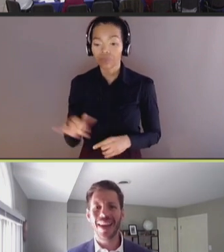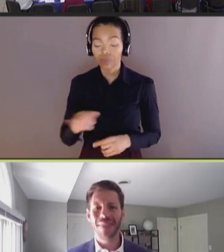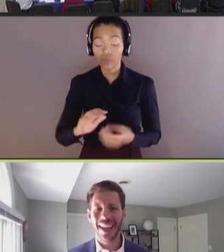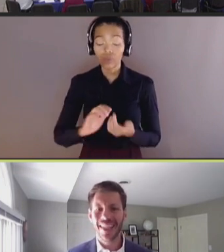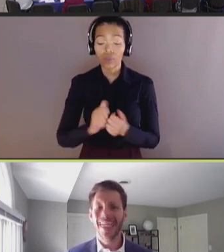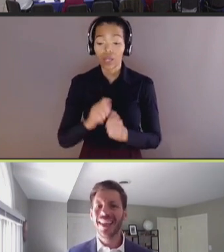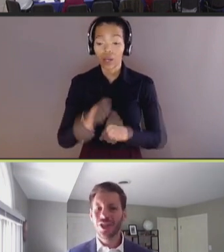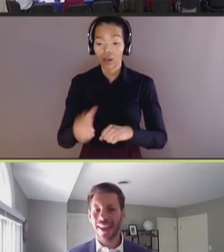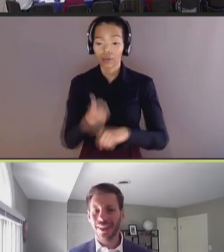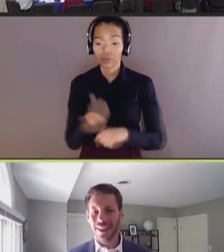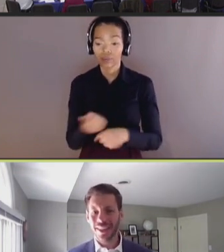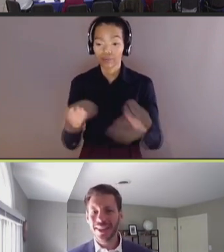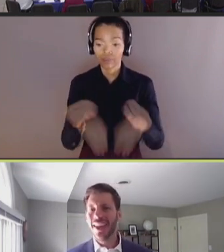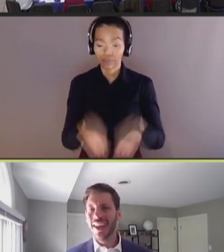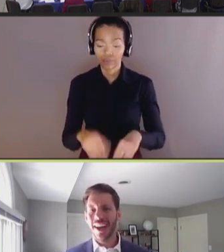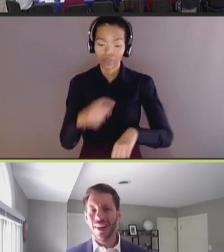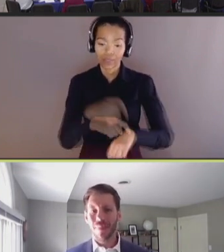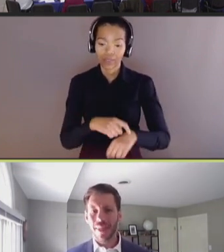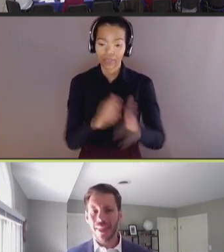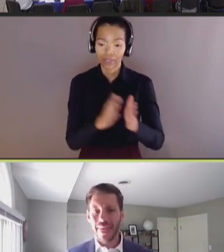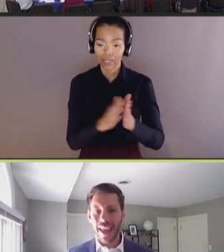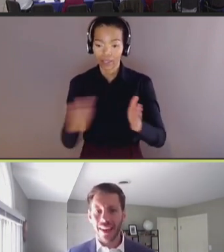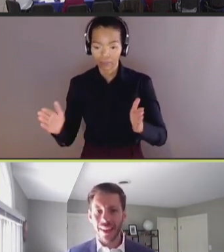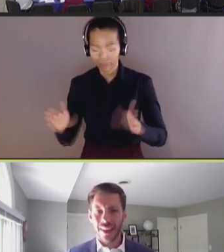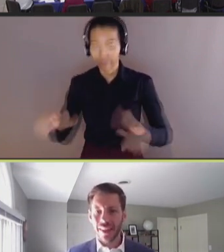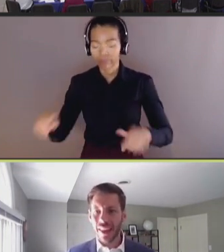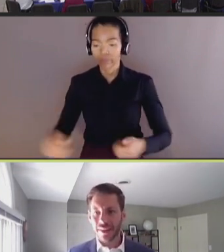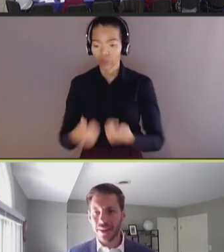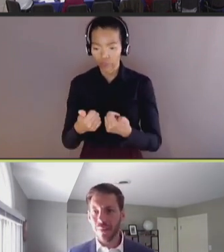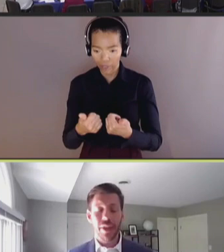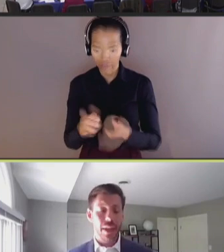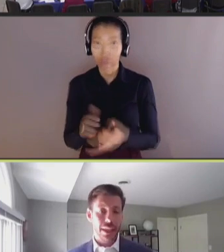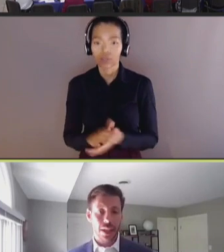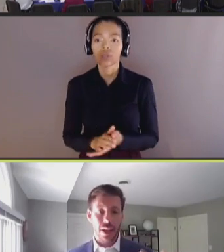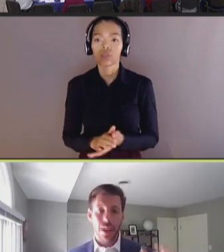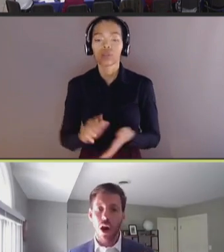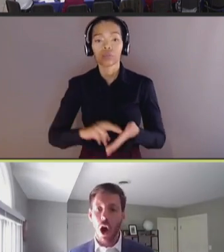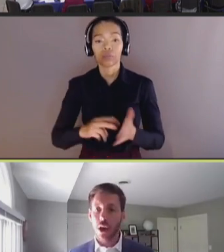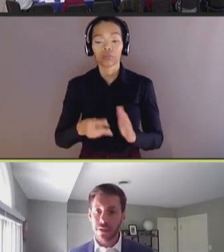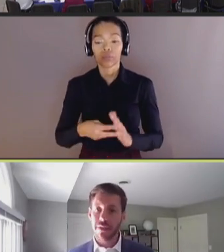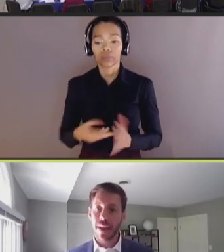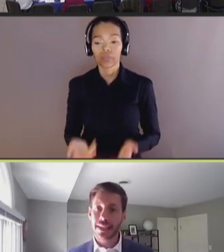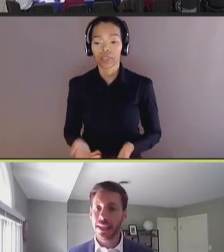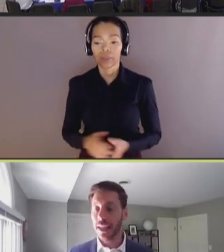timeline challenges that the RSV vaccine,